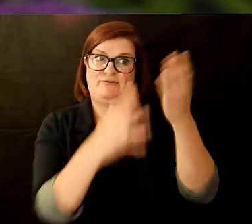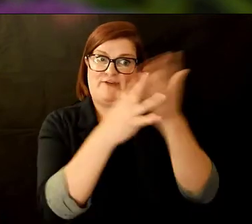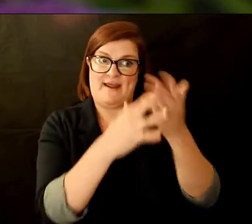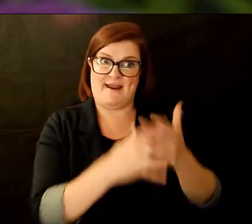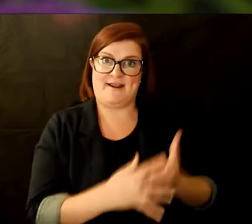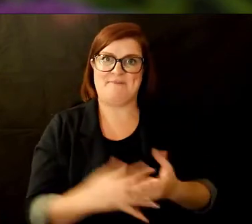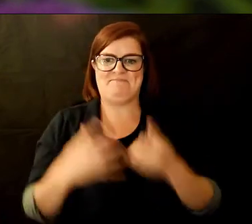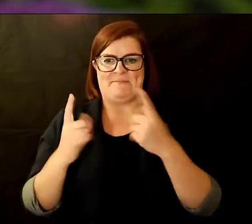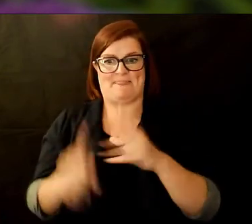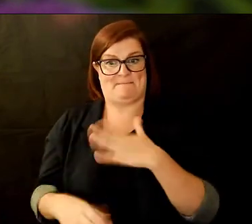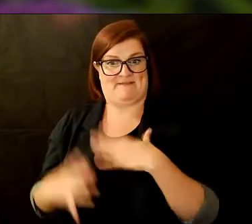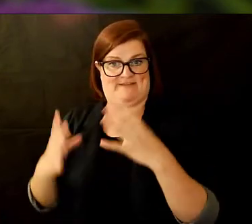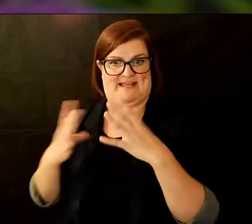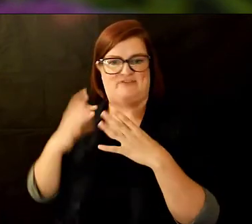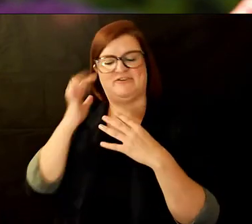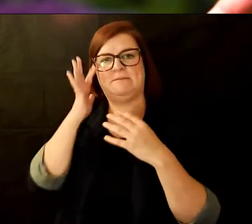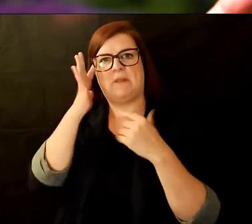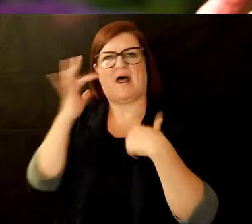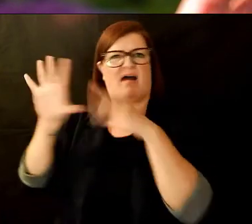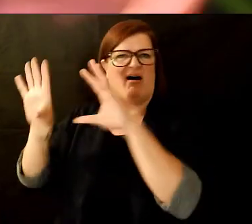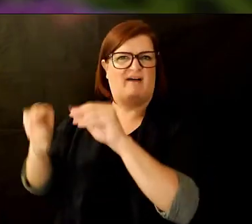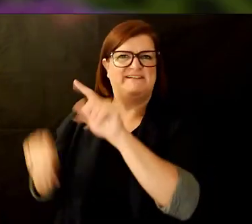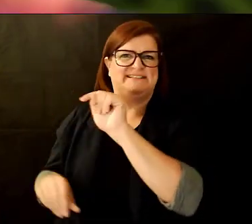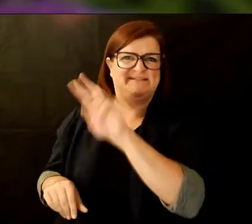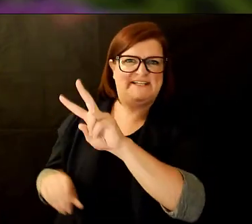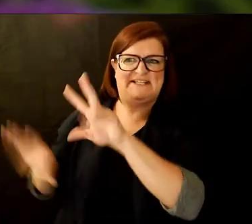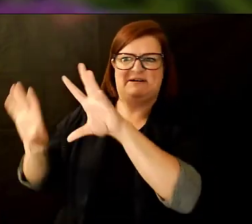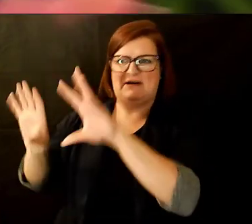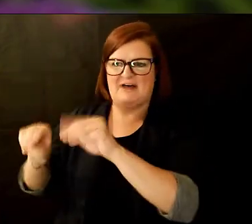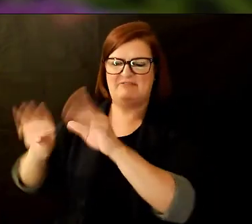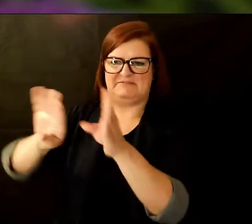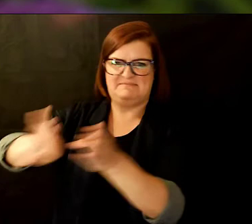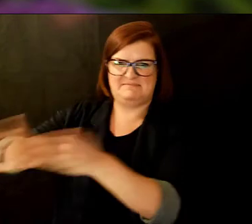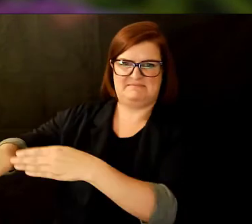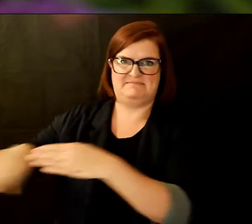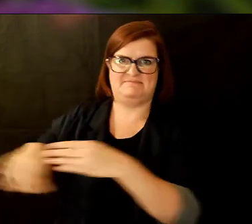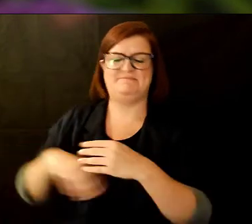And on my vacation, I turned everything off, all my media, everything.